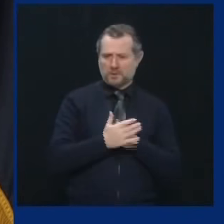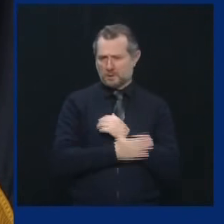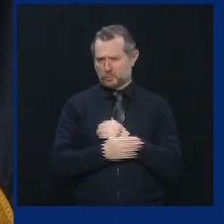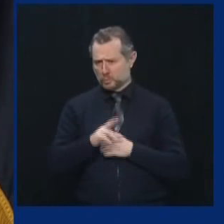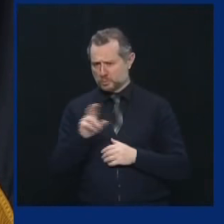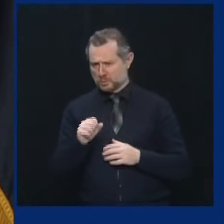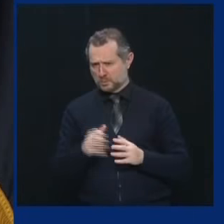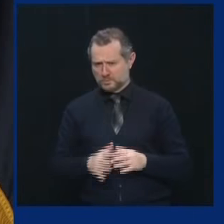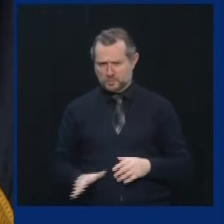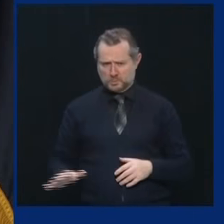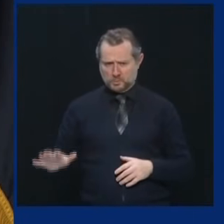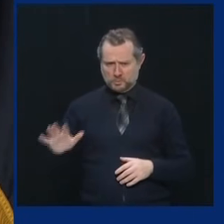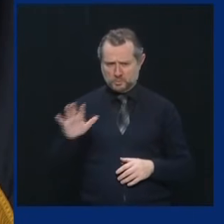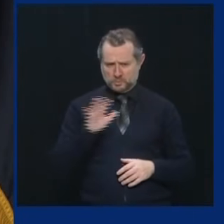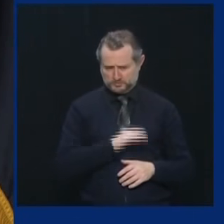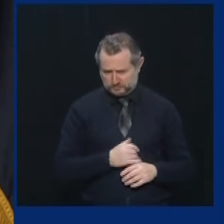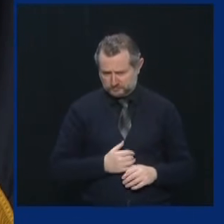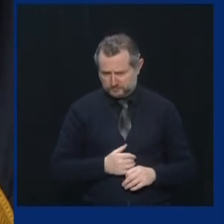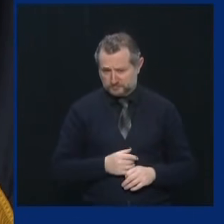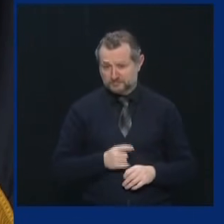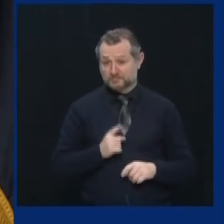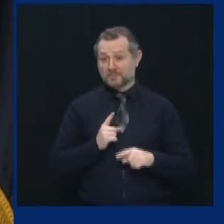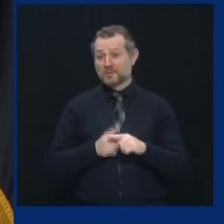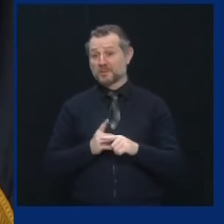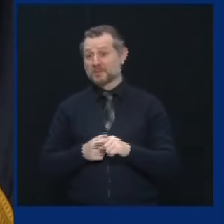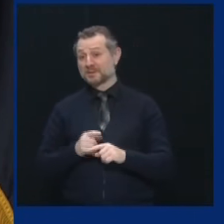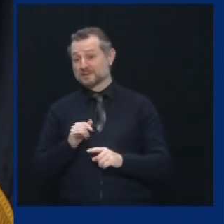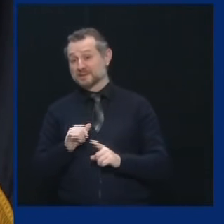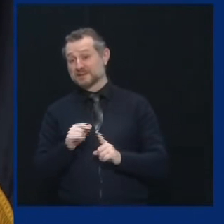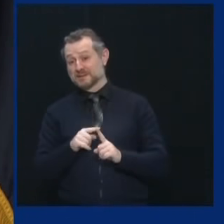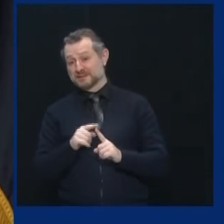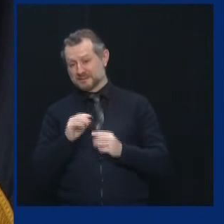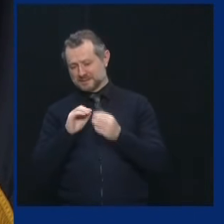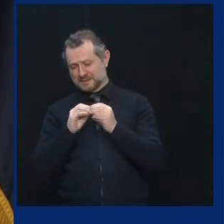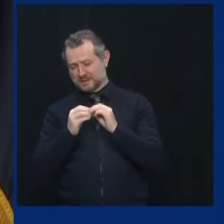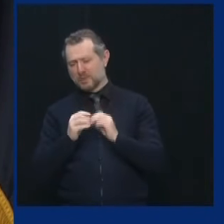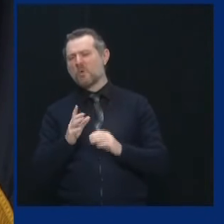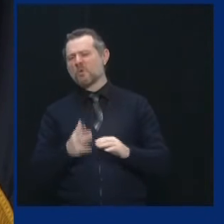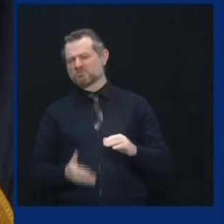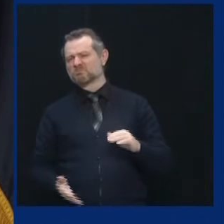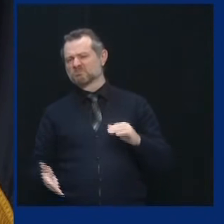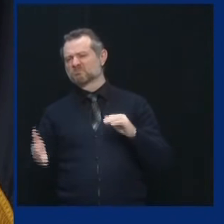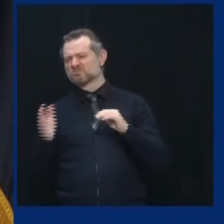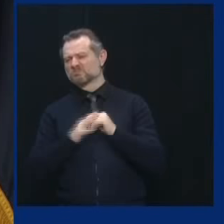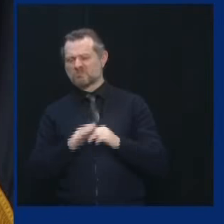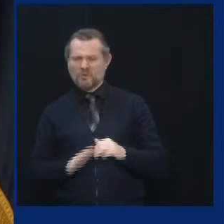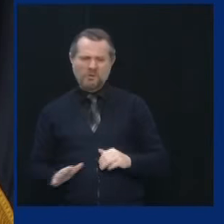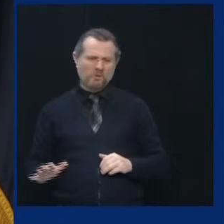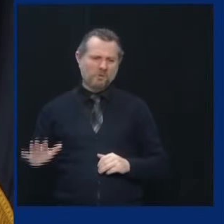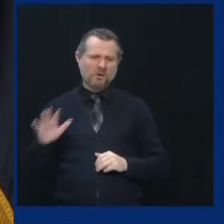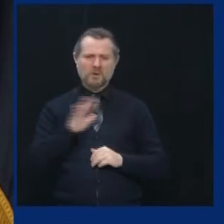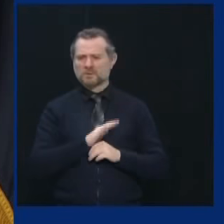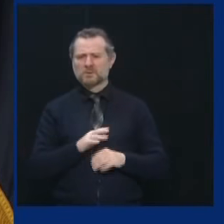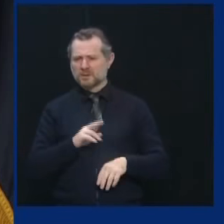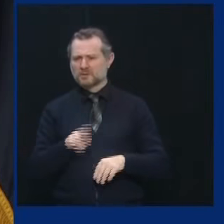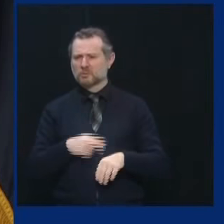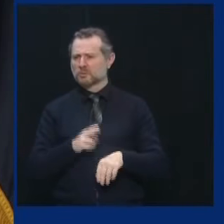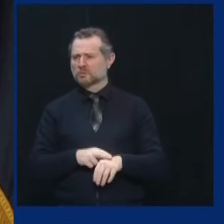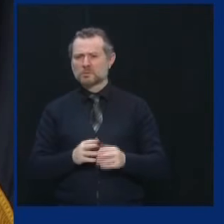THE Q & A ROSTER. GOVERNOR, YOUR FIRST QUESTION